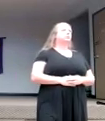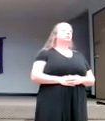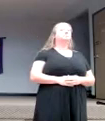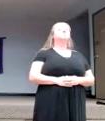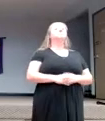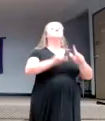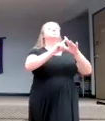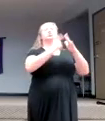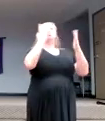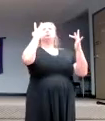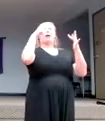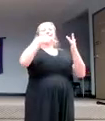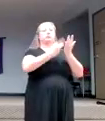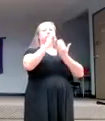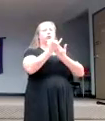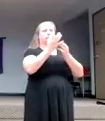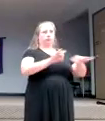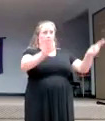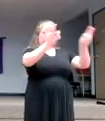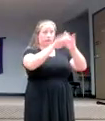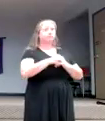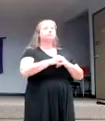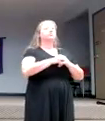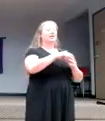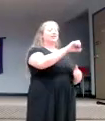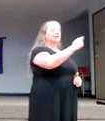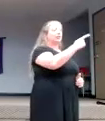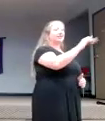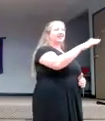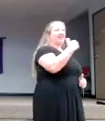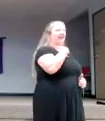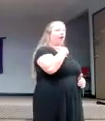So we'll start with why is this project important? Septic systems leach nutrients and fecal coliform